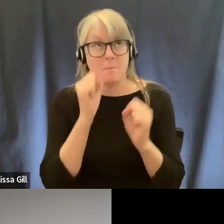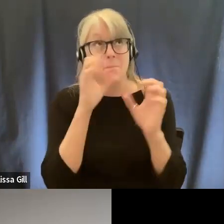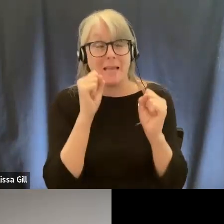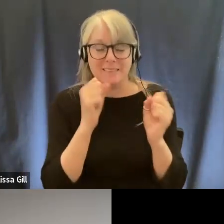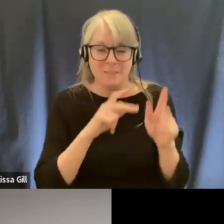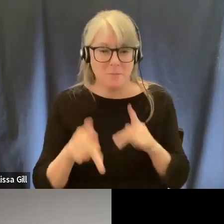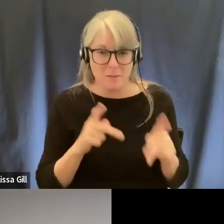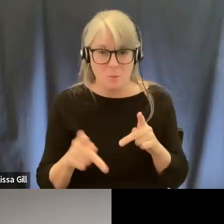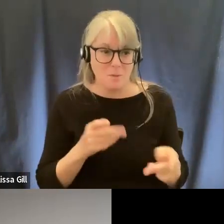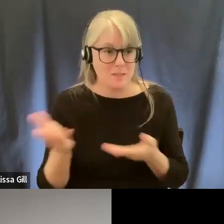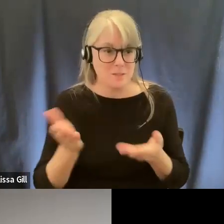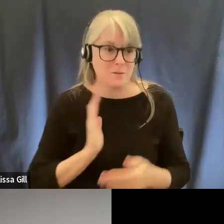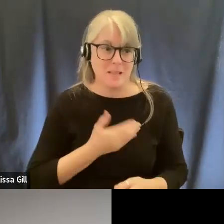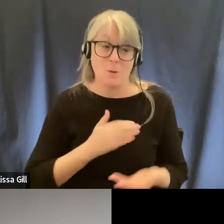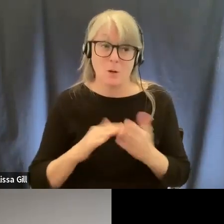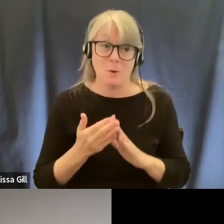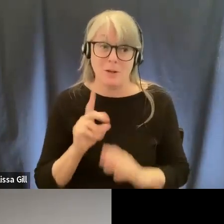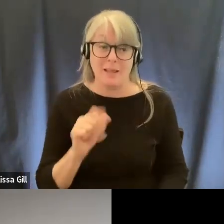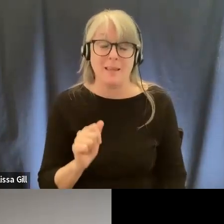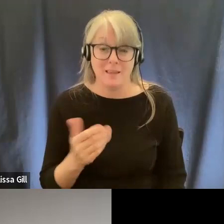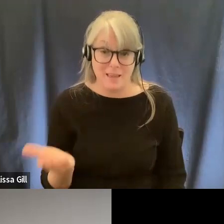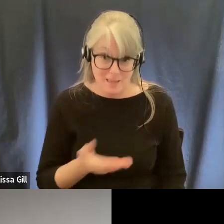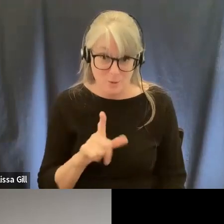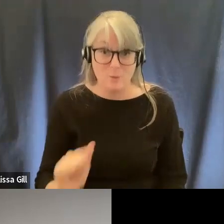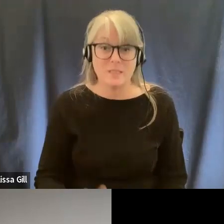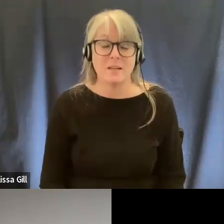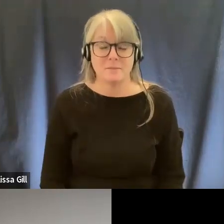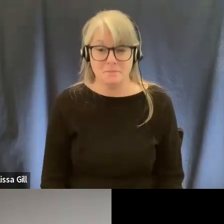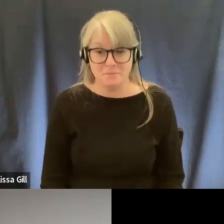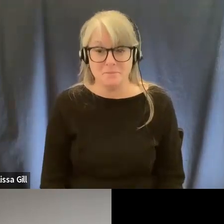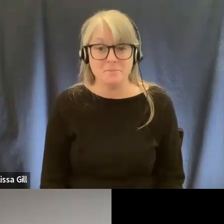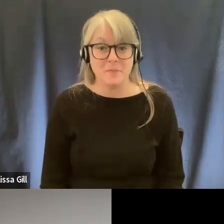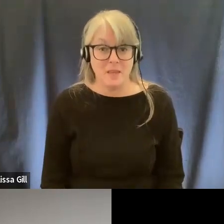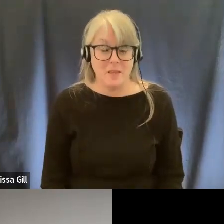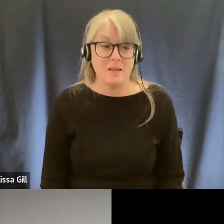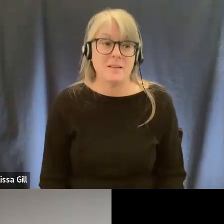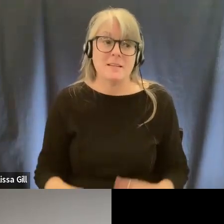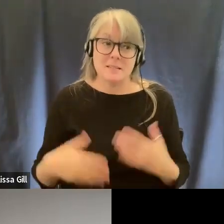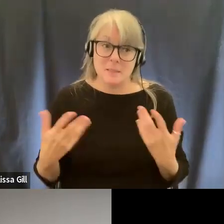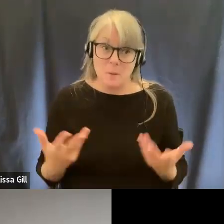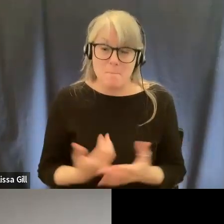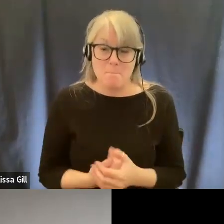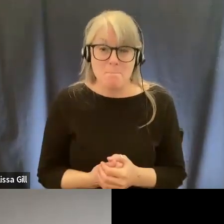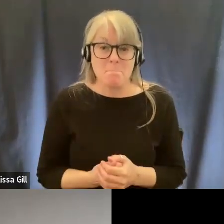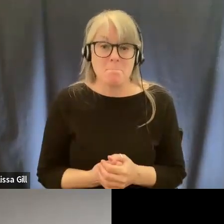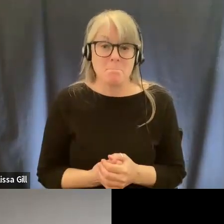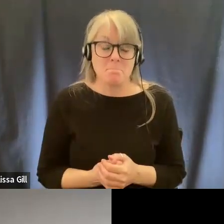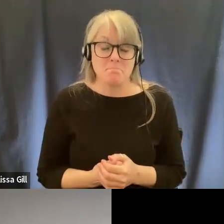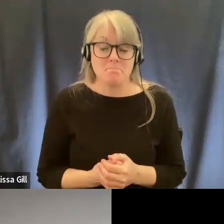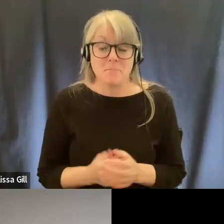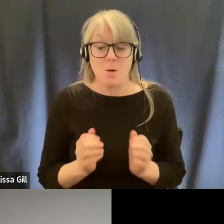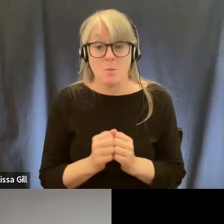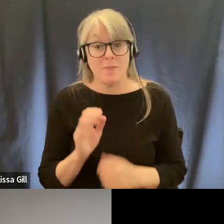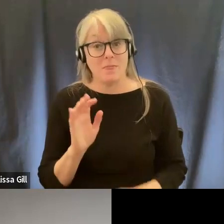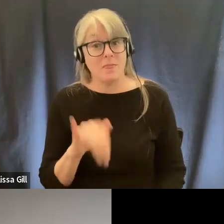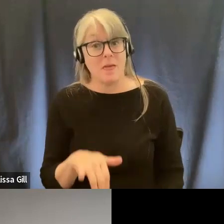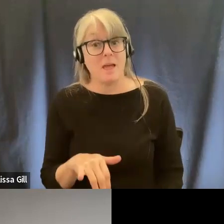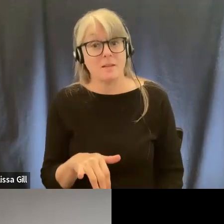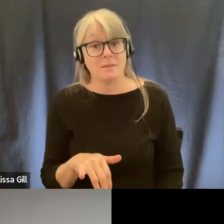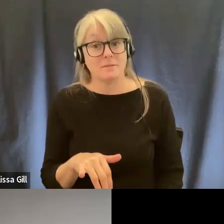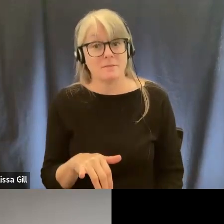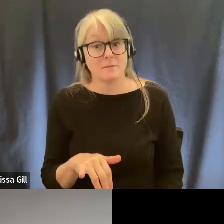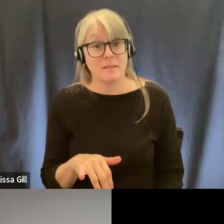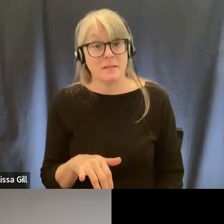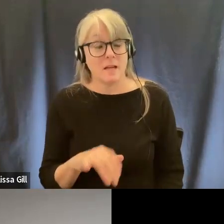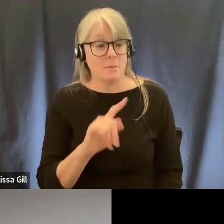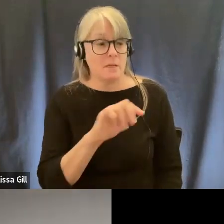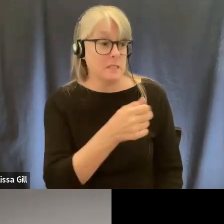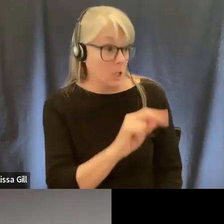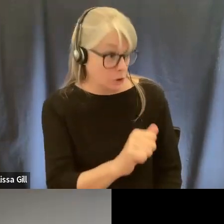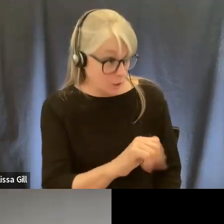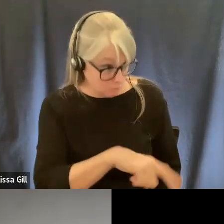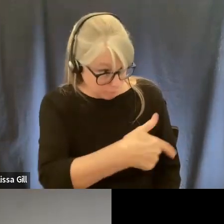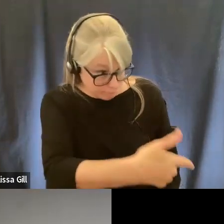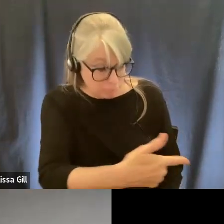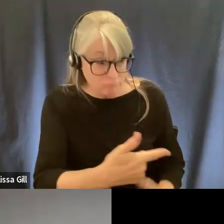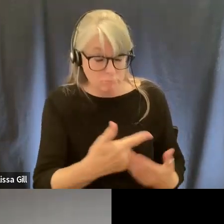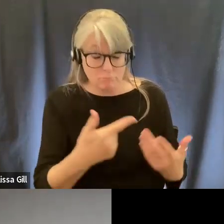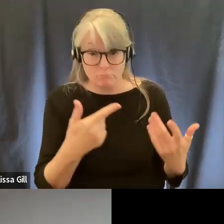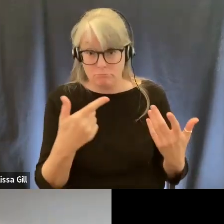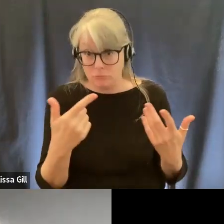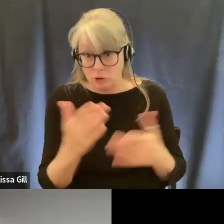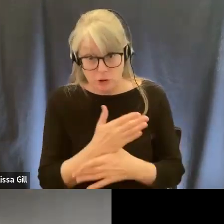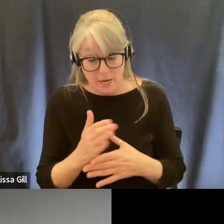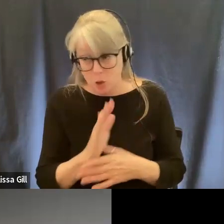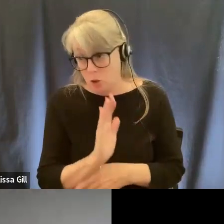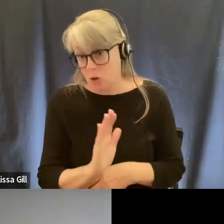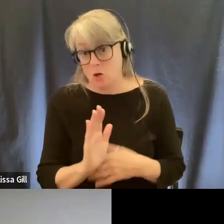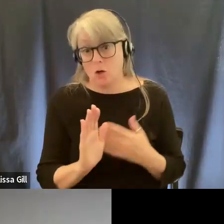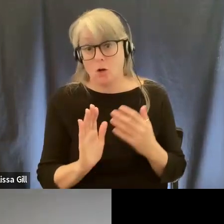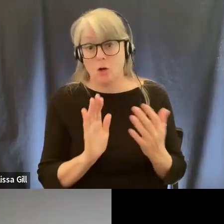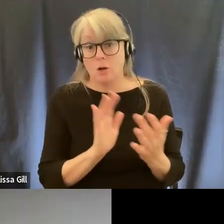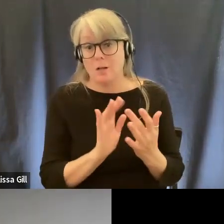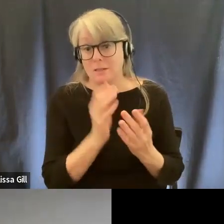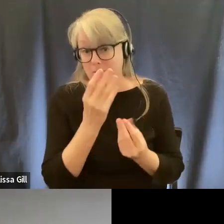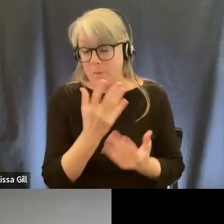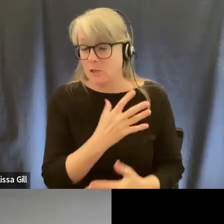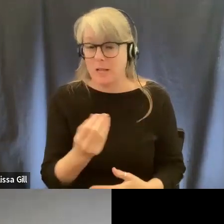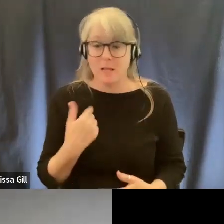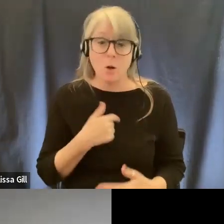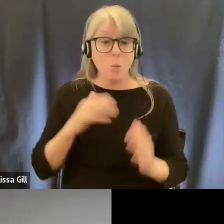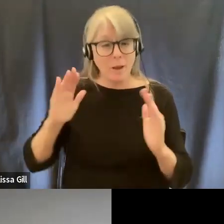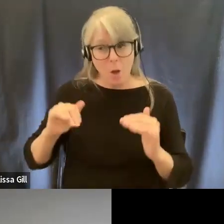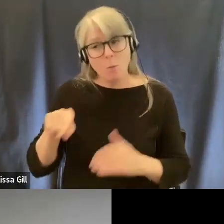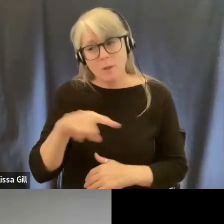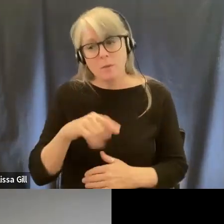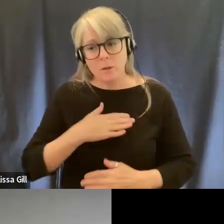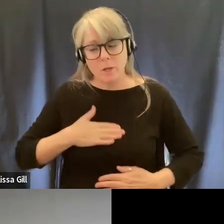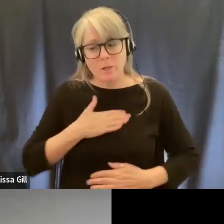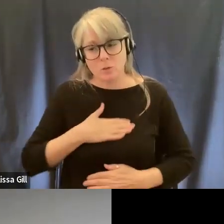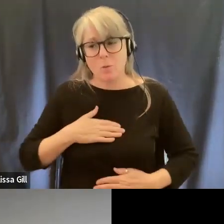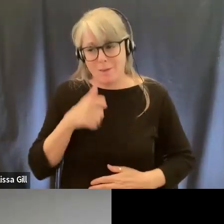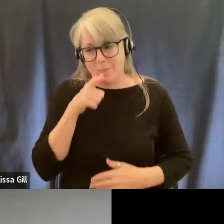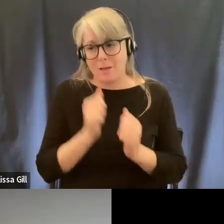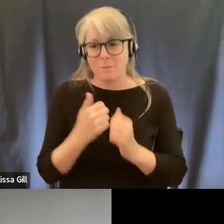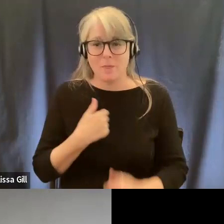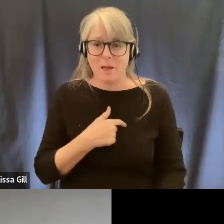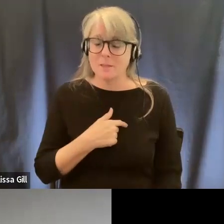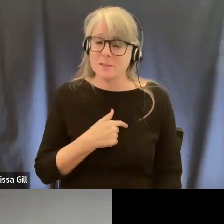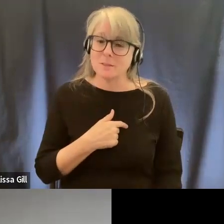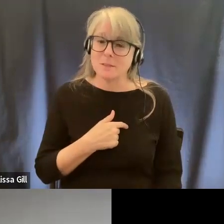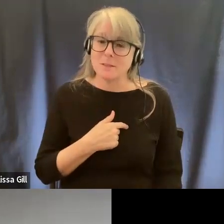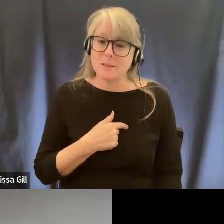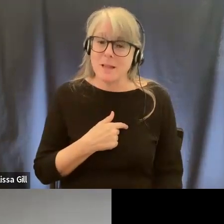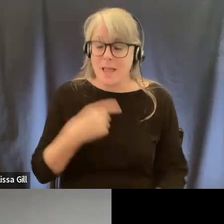So. With that, I'm gonna let Tasha close out and share. Her contact information and we hope that you enjoyed spending your lunch with us and that you decide to spend your lunch with us next month as well.